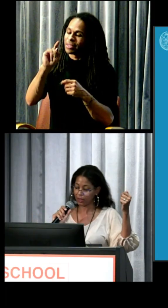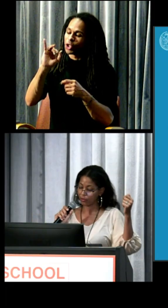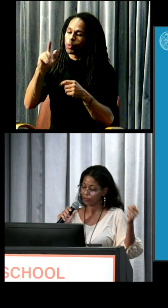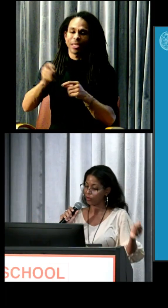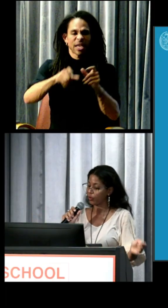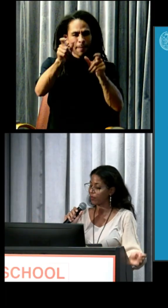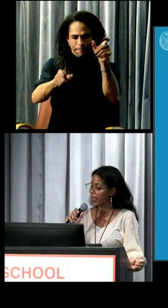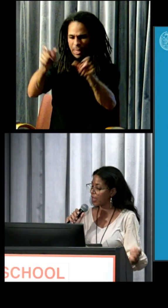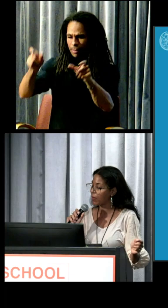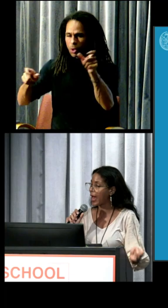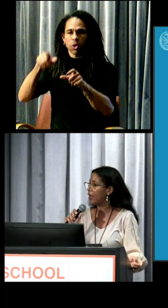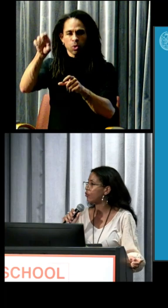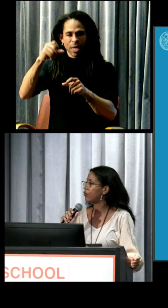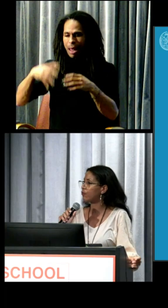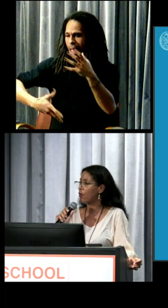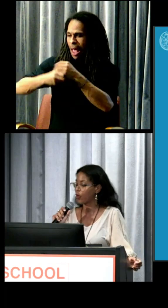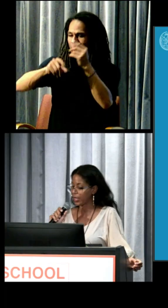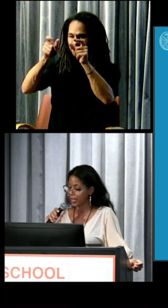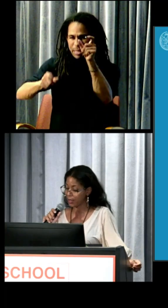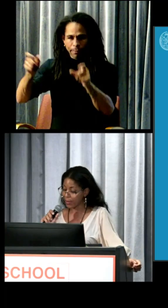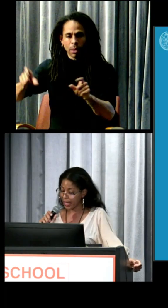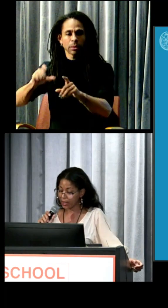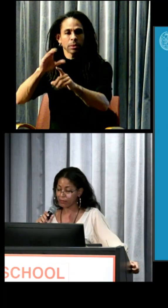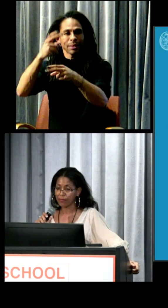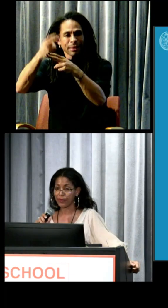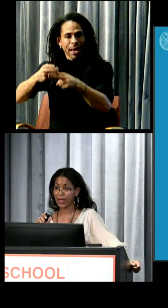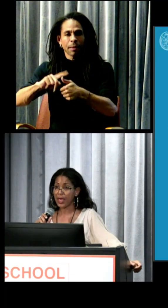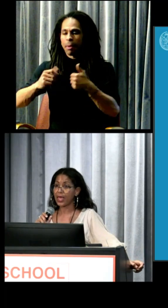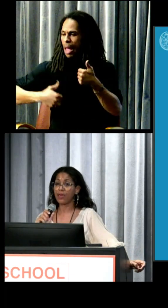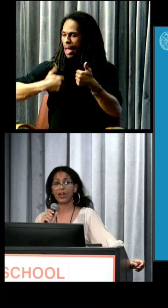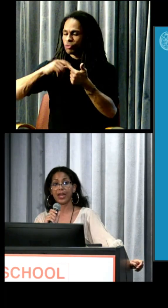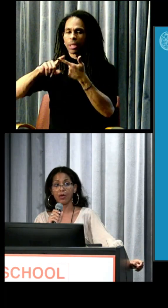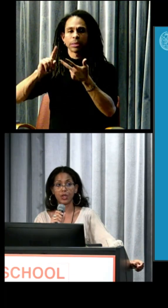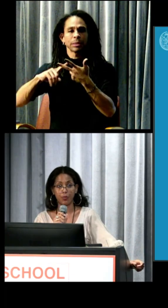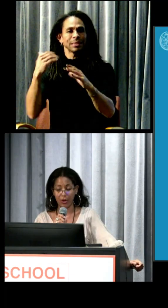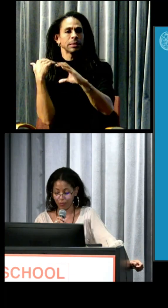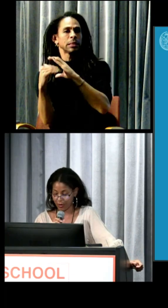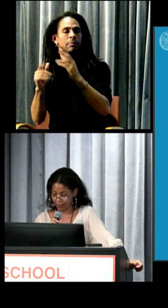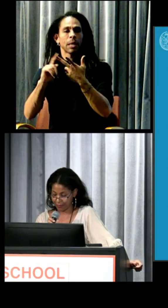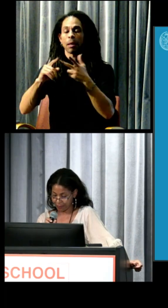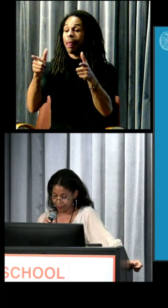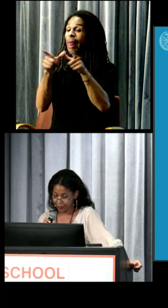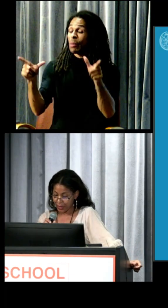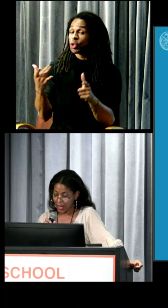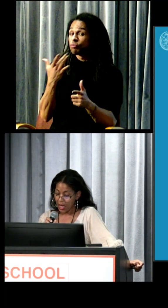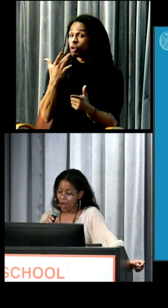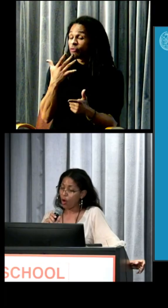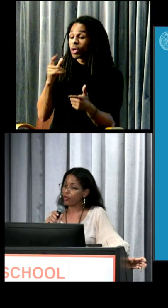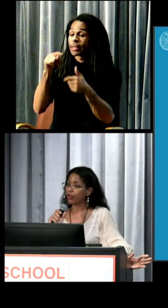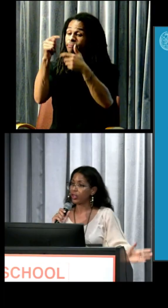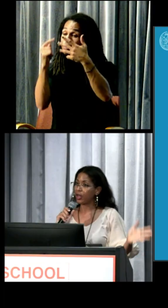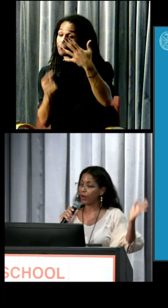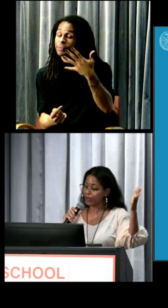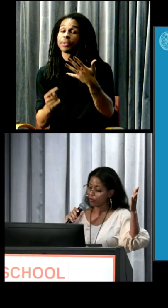So I'll give a brief example of how we got to one neighborhood baseline and how we determined one of